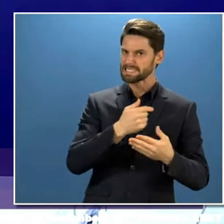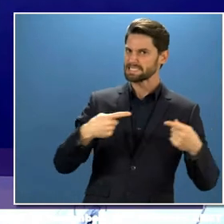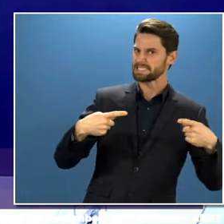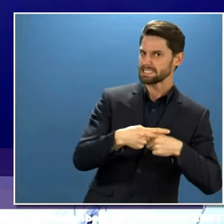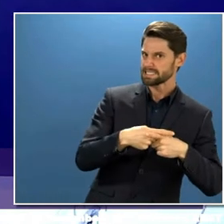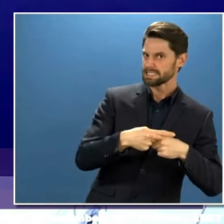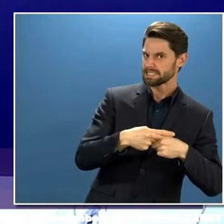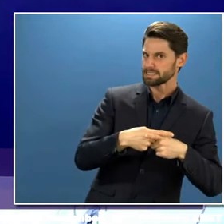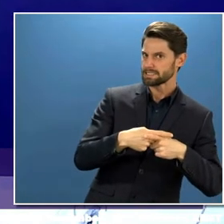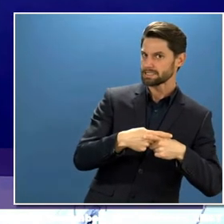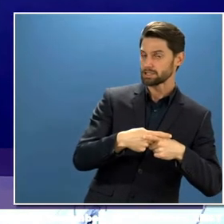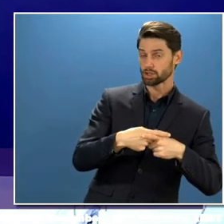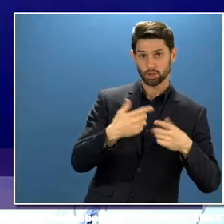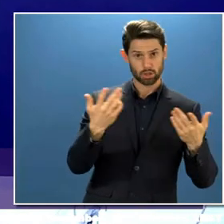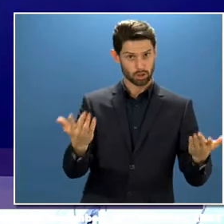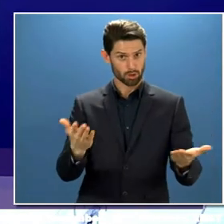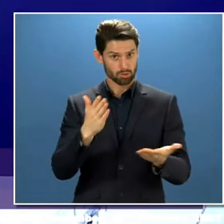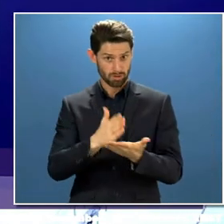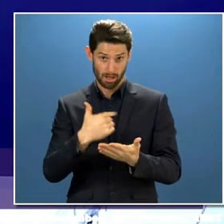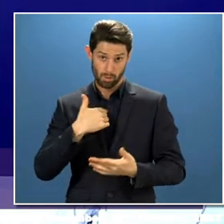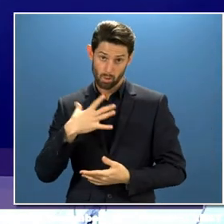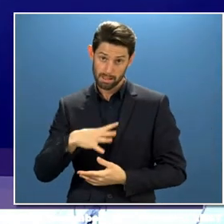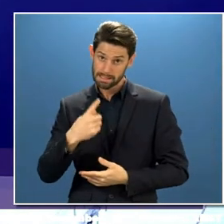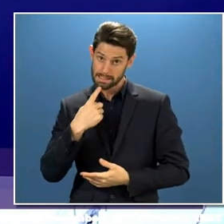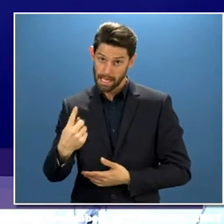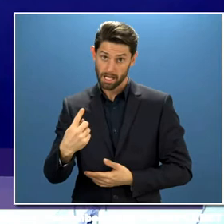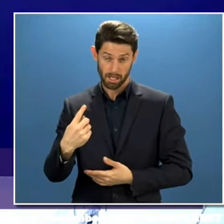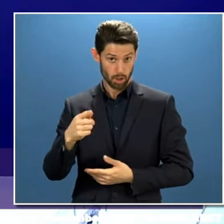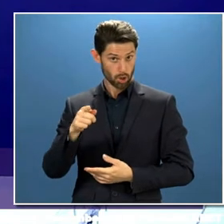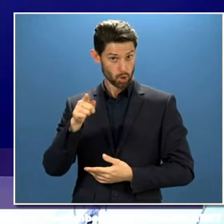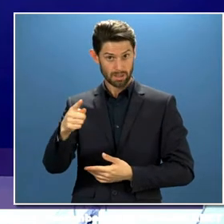Is it not a fact that the system you've just described, the legal framework